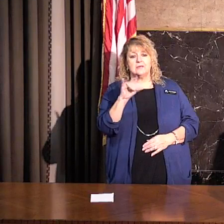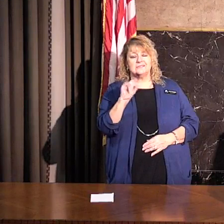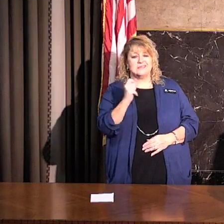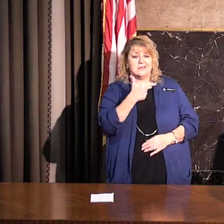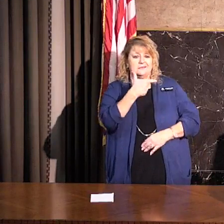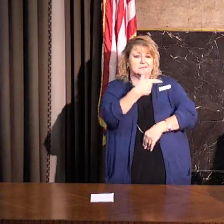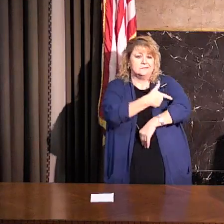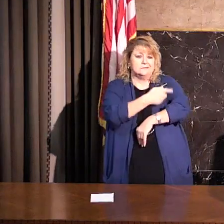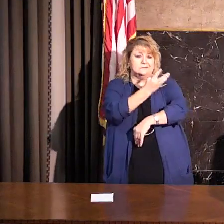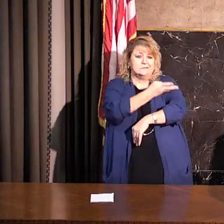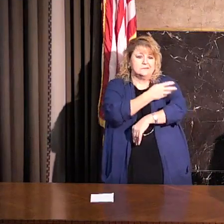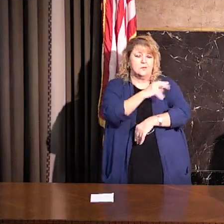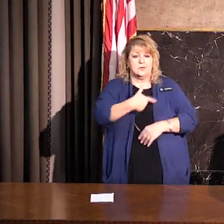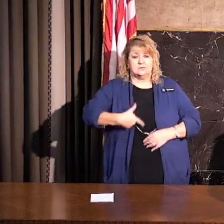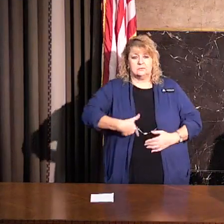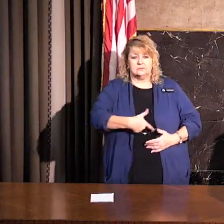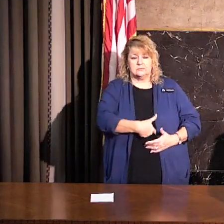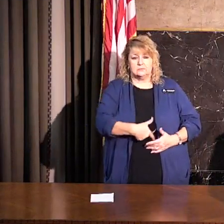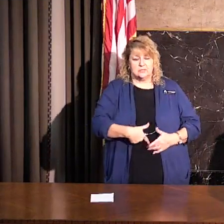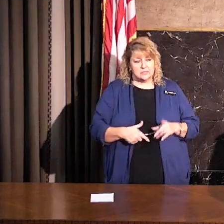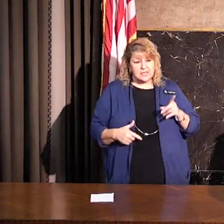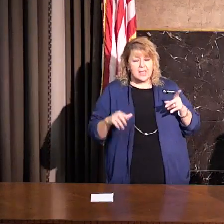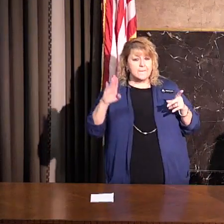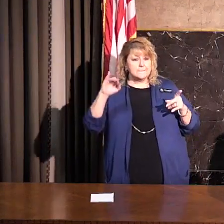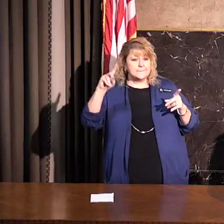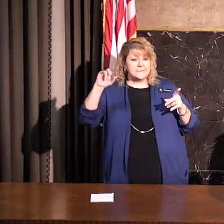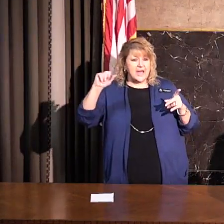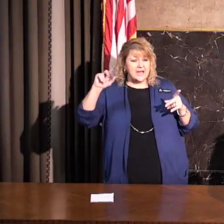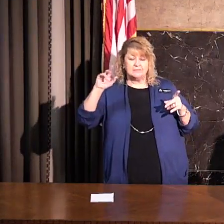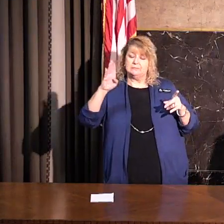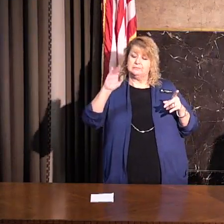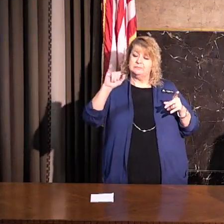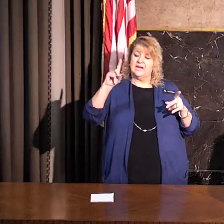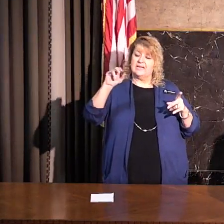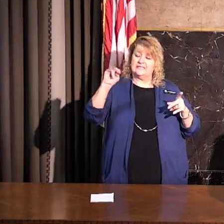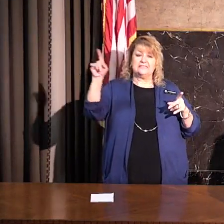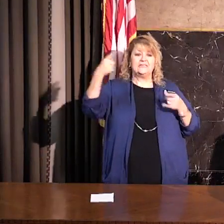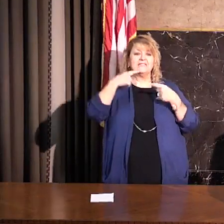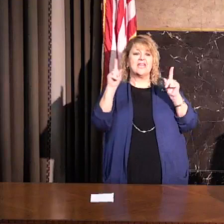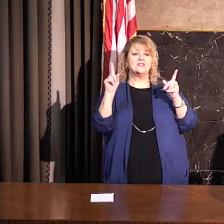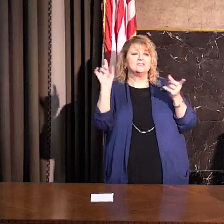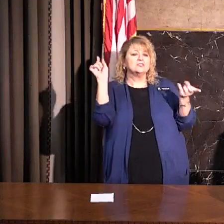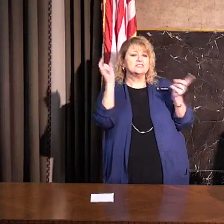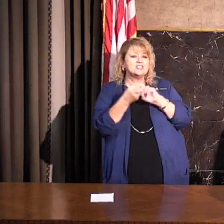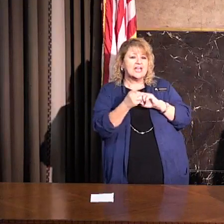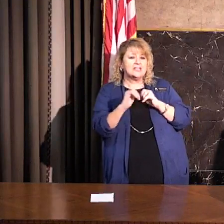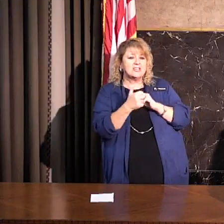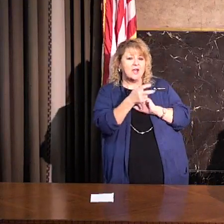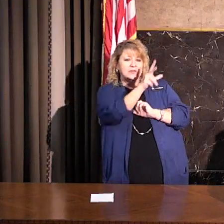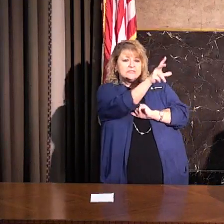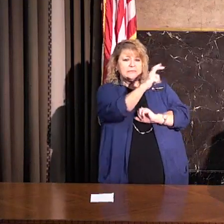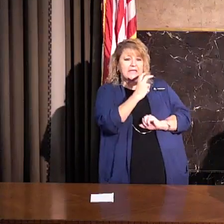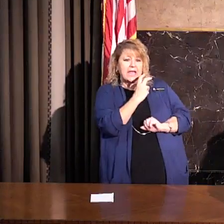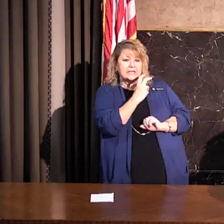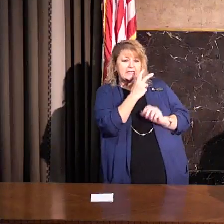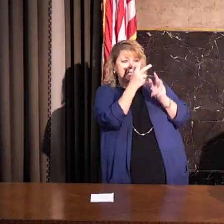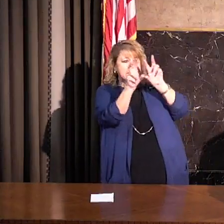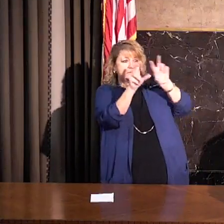the Biden administration announced um going to be changing the way it was